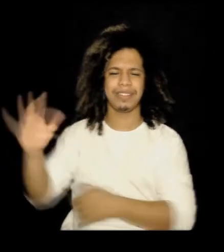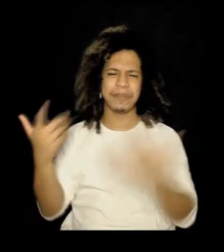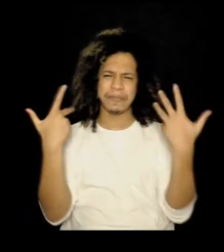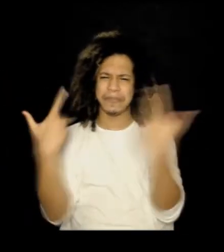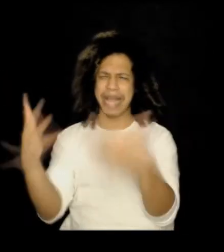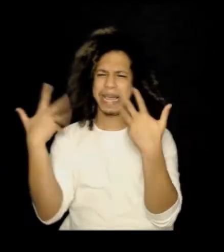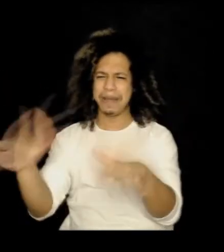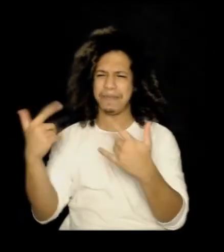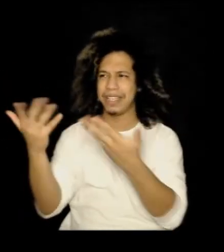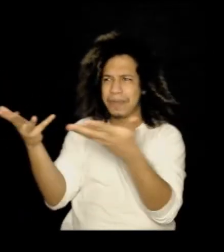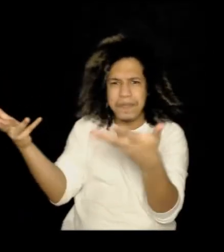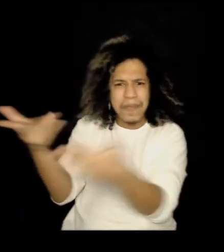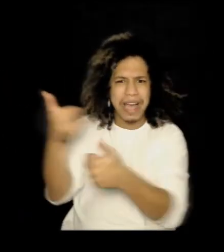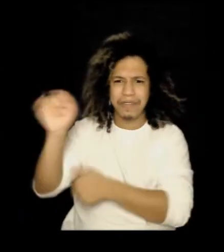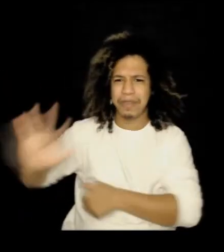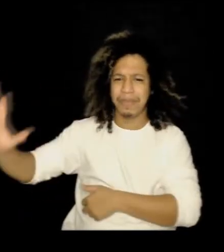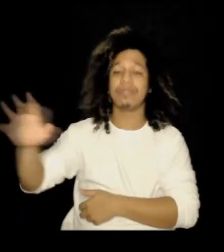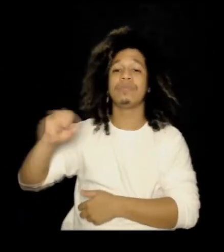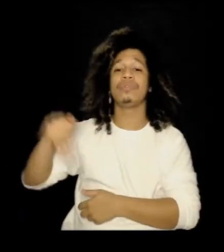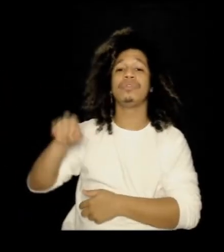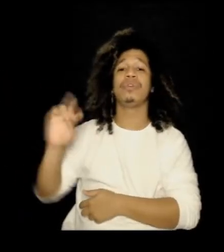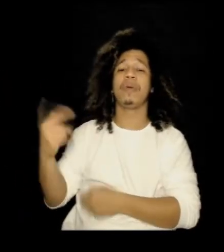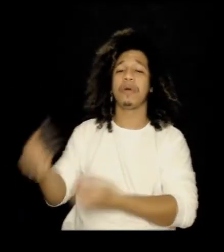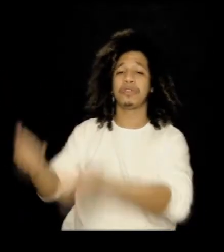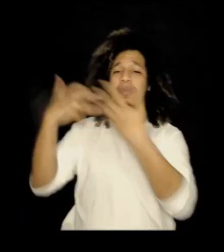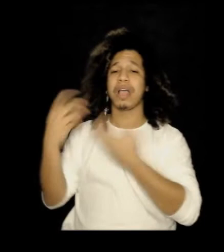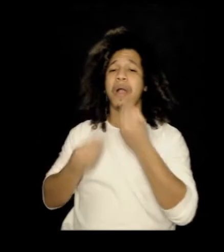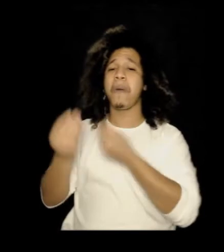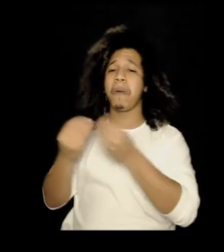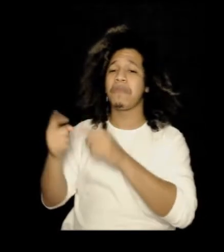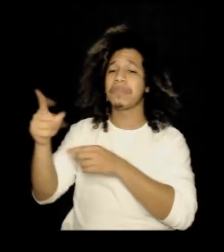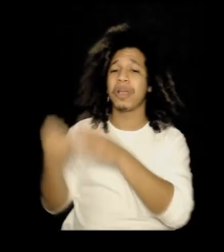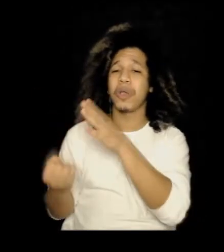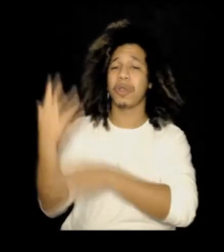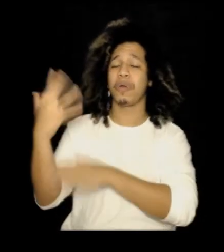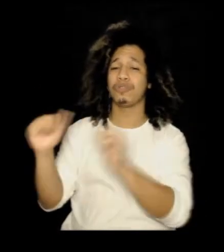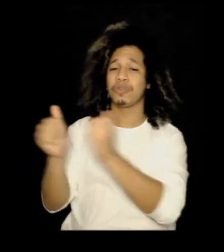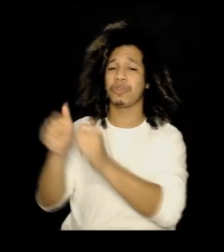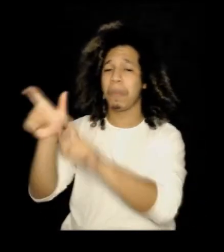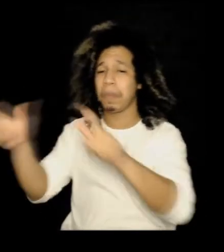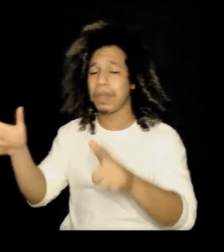came into being and the whole process. I mean, great job, you guys! The logo looks fantastic! John,